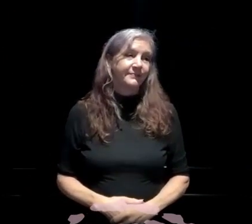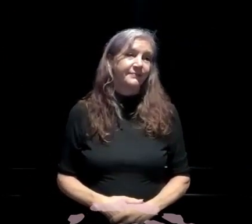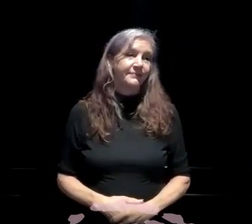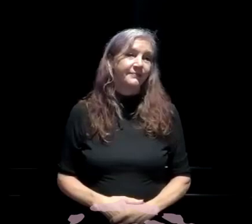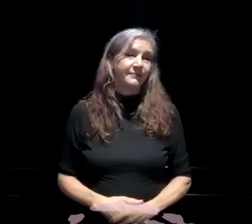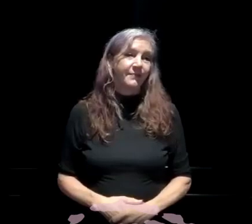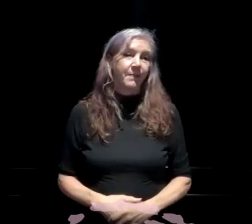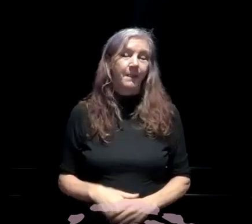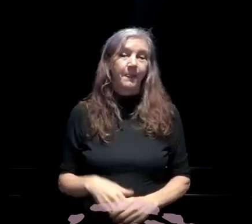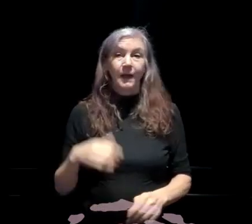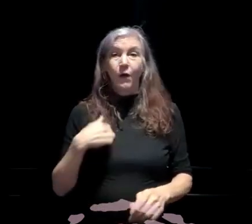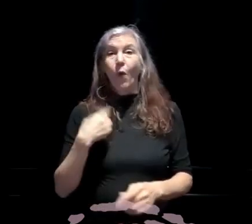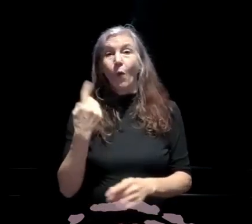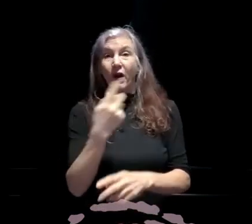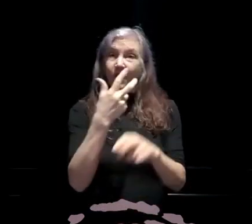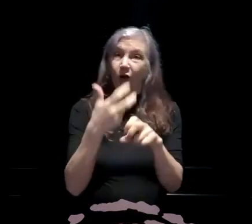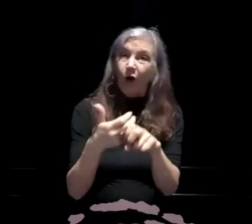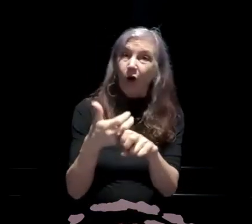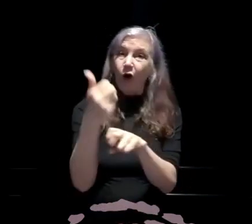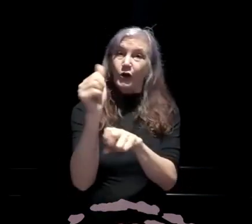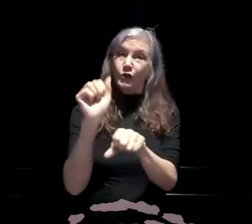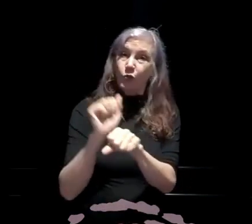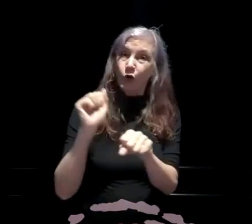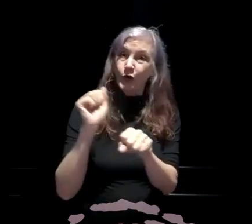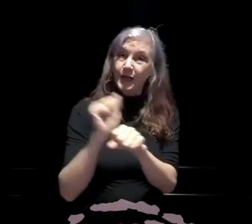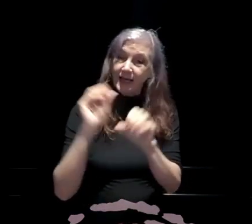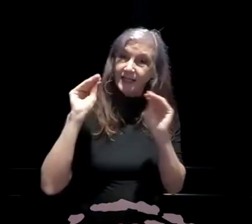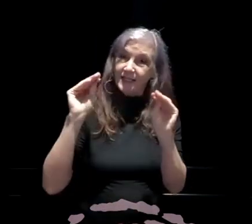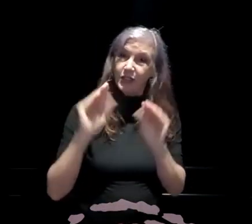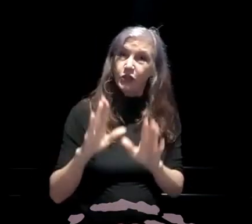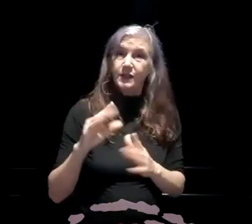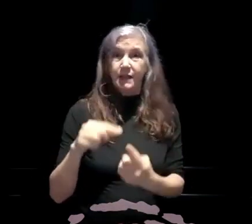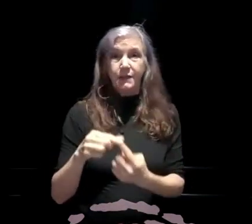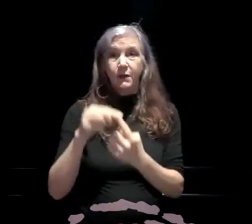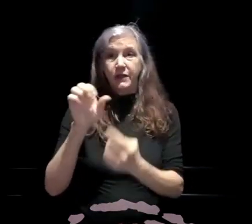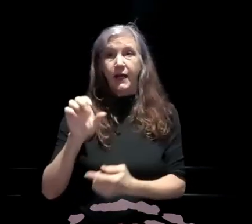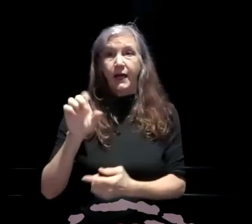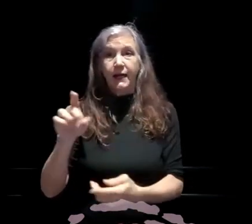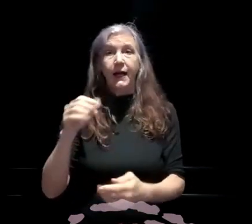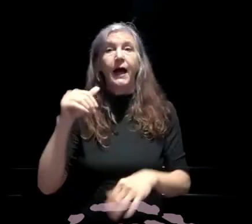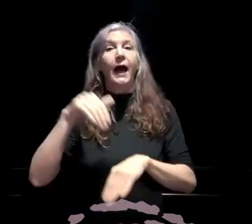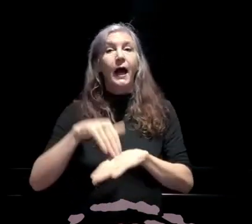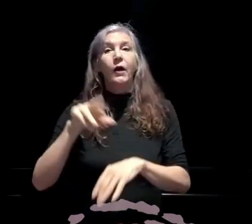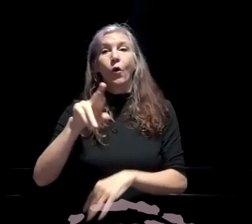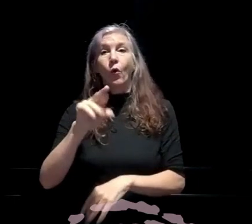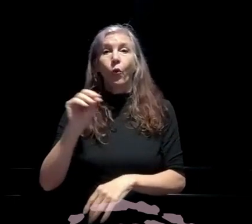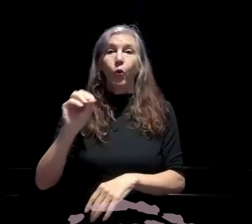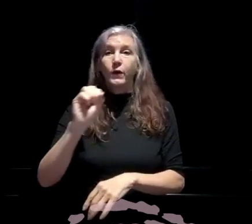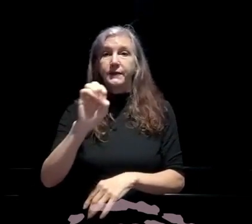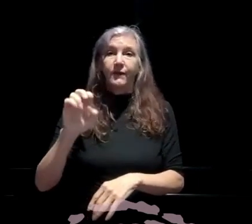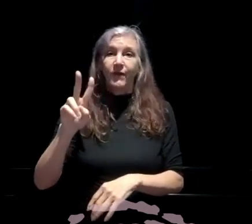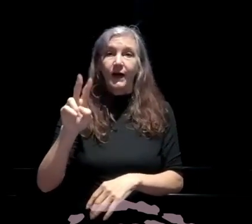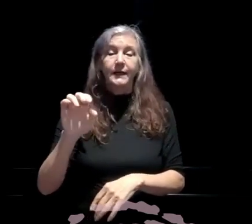I'm sure one of the hardest working teachers in all the land, but a special education teacher at Roosevelt High School in Minneapolis.